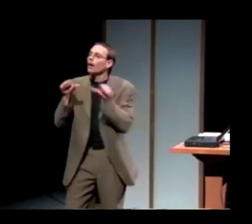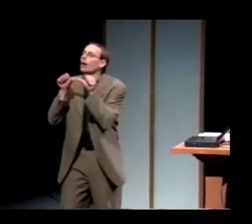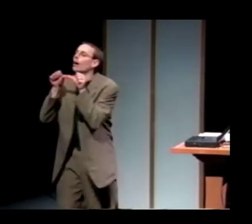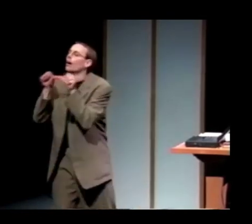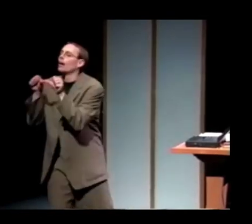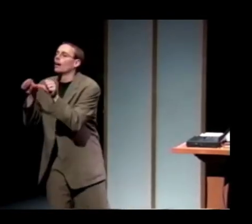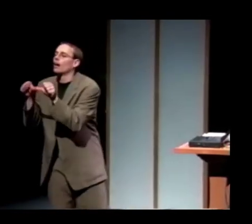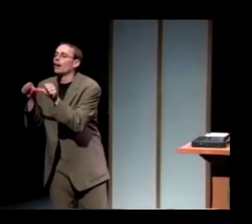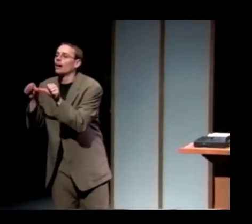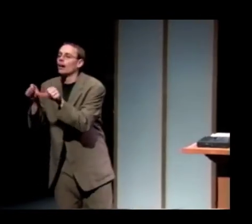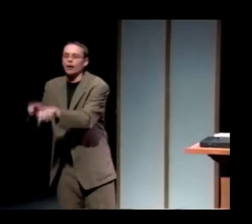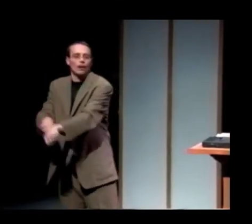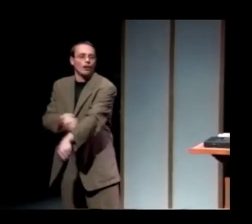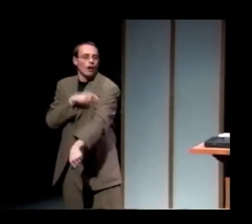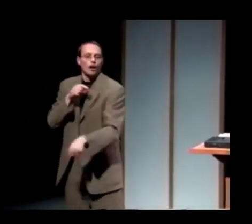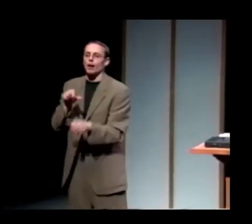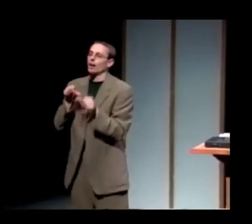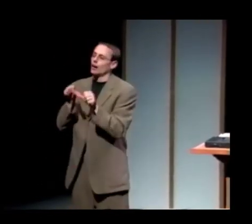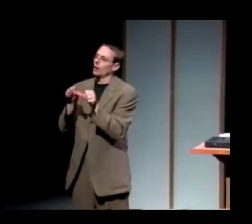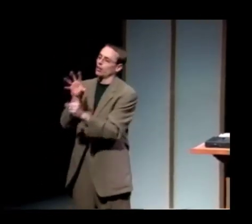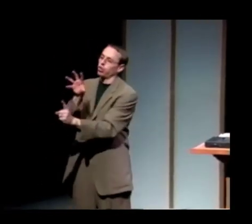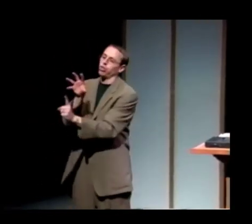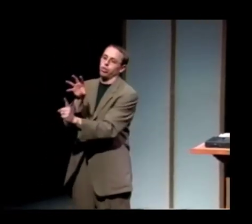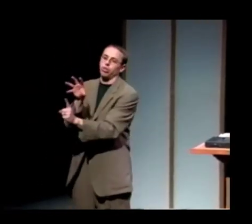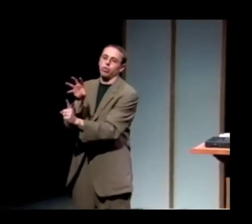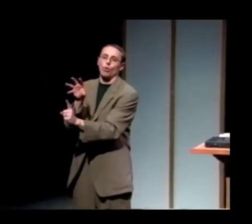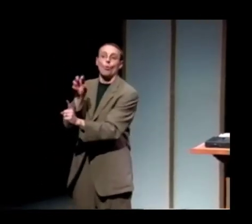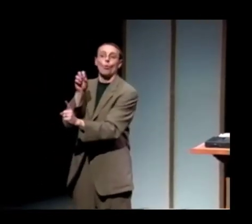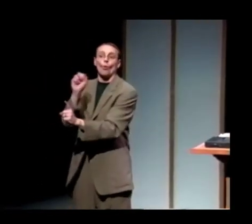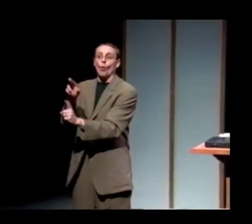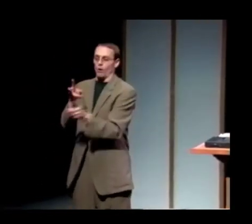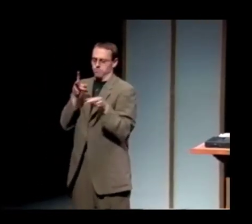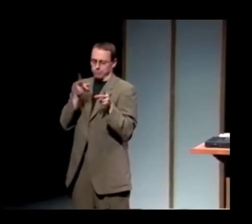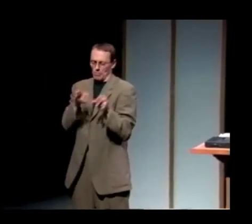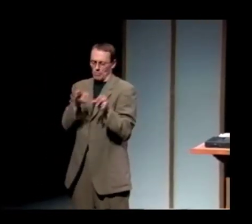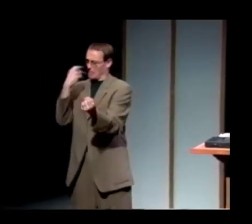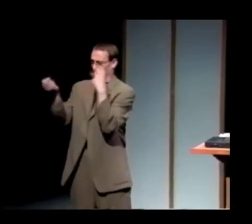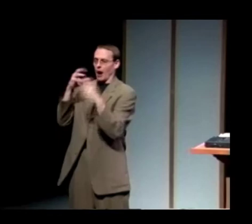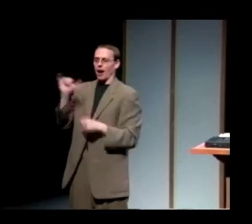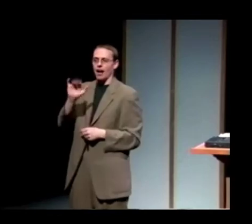WHICH MEANS DURATION. HOW LONG IS THE SHOT? HOW LONG DO YOU STAY ON THAT ONE SUBJECT,